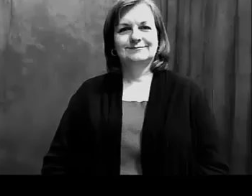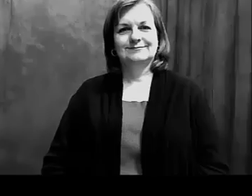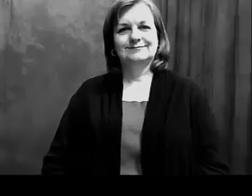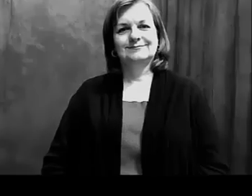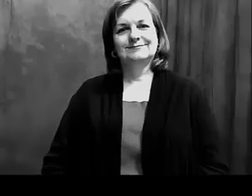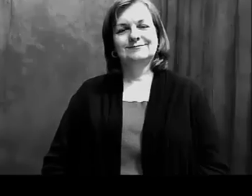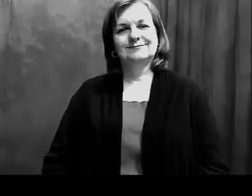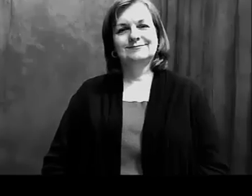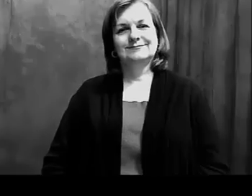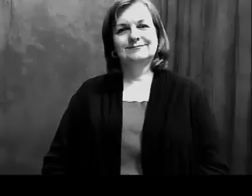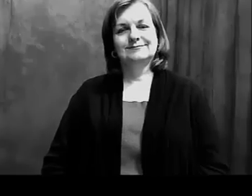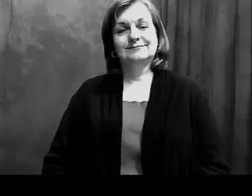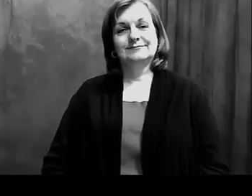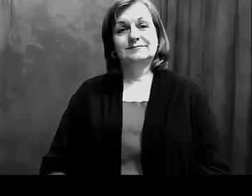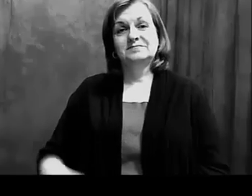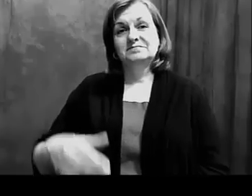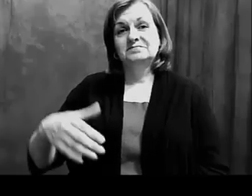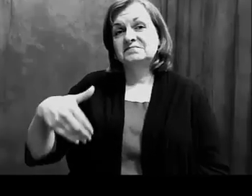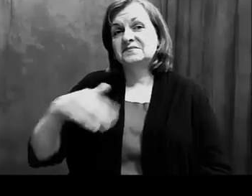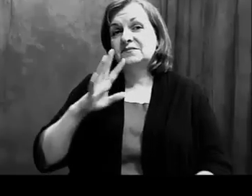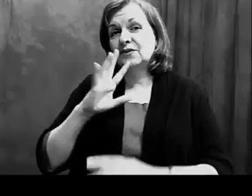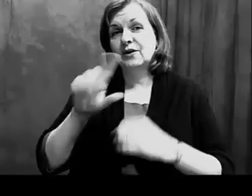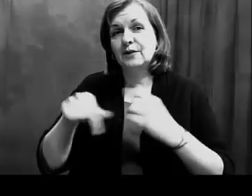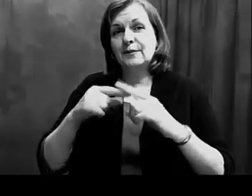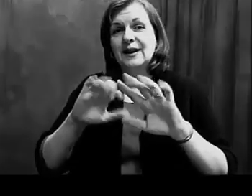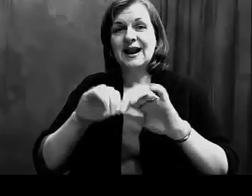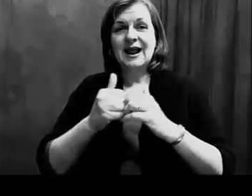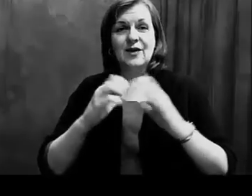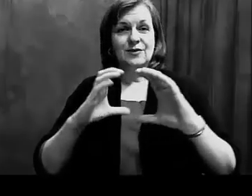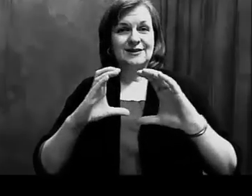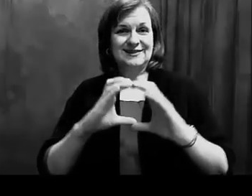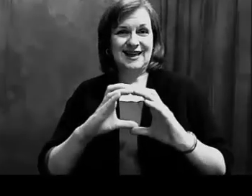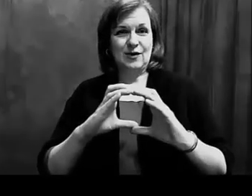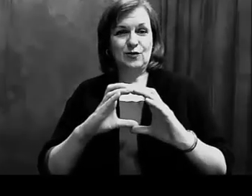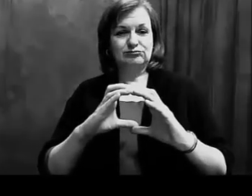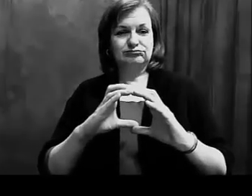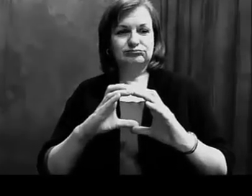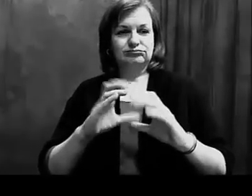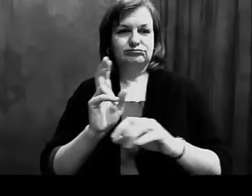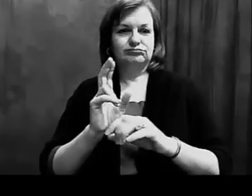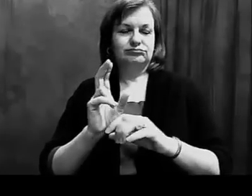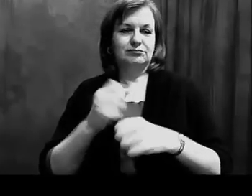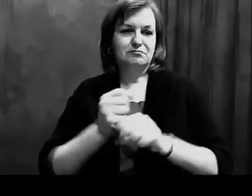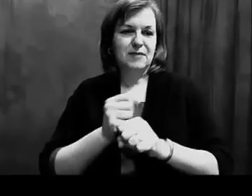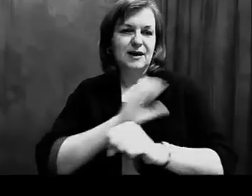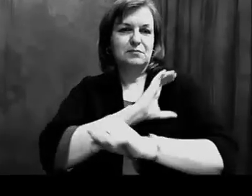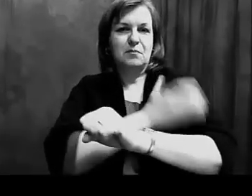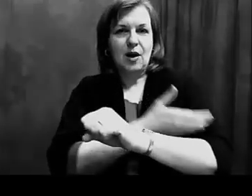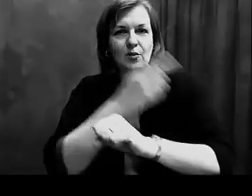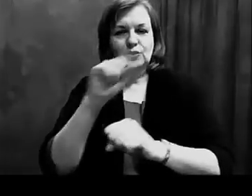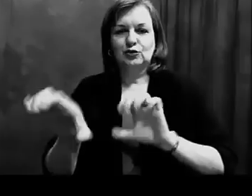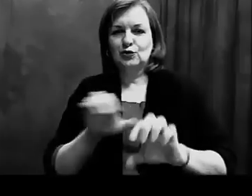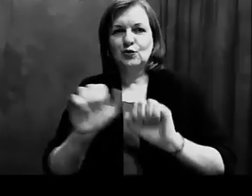We have yet to talk about how the cell is actually going to power all of these things so